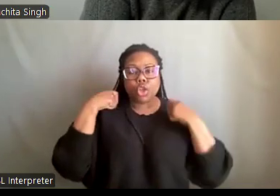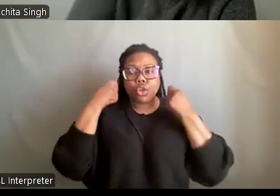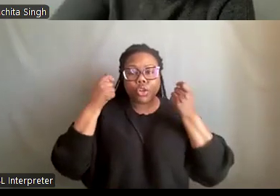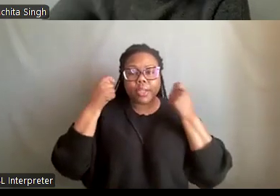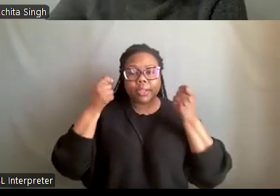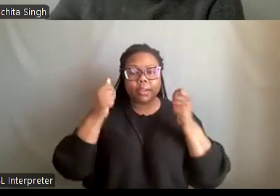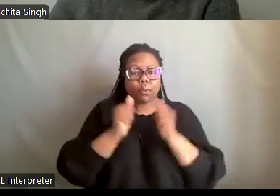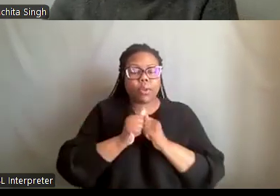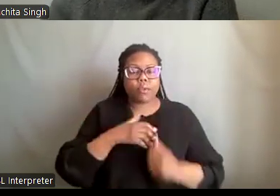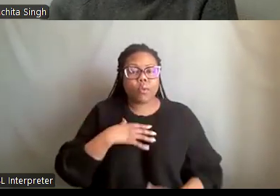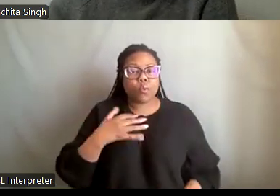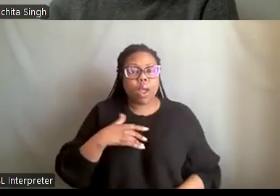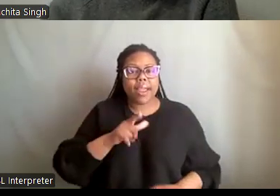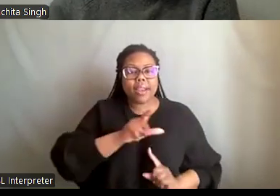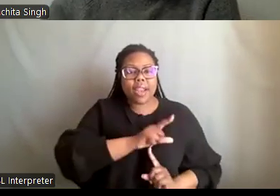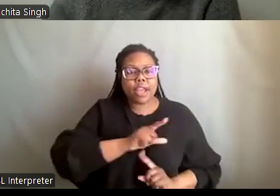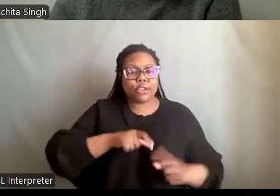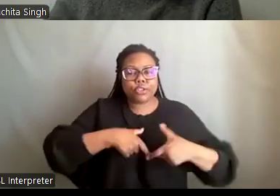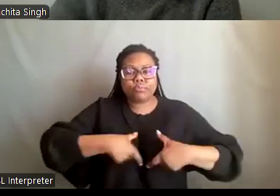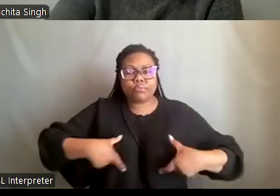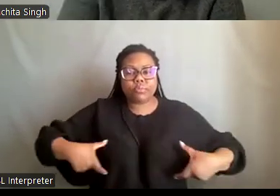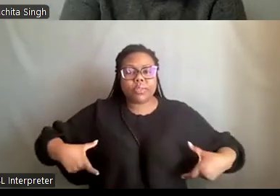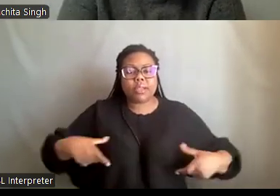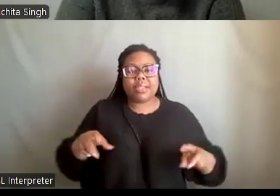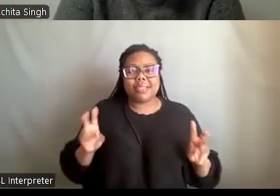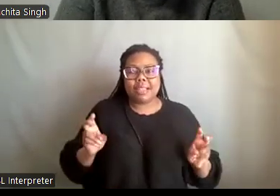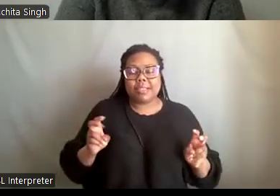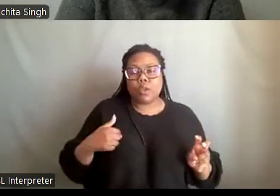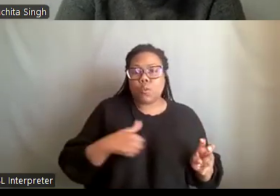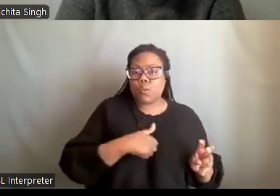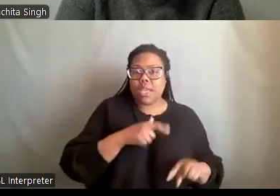wearing a black hoodie with white lettering that says "we